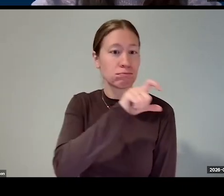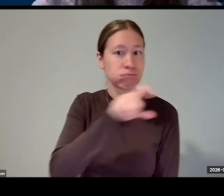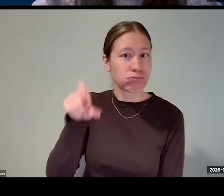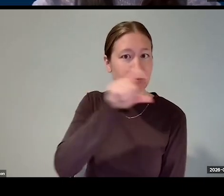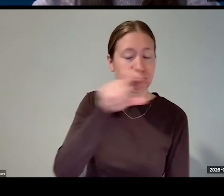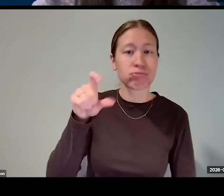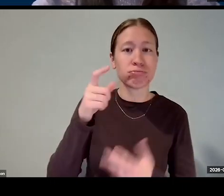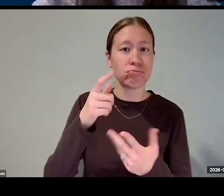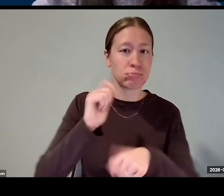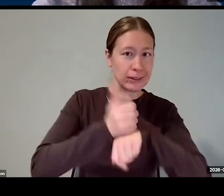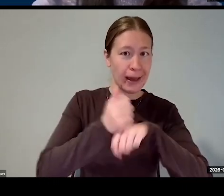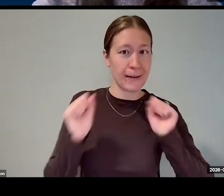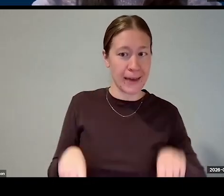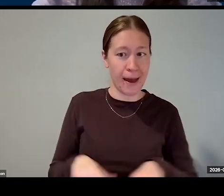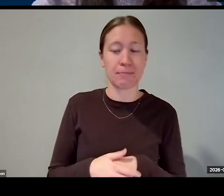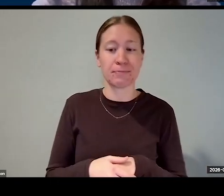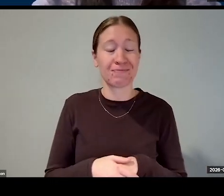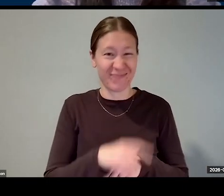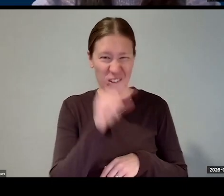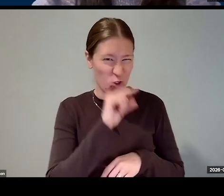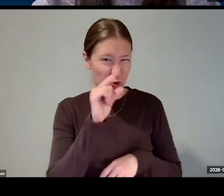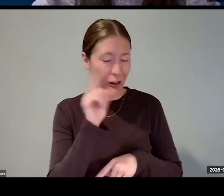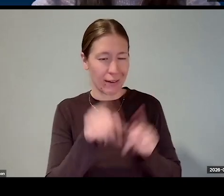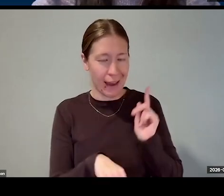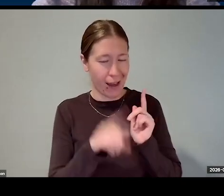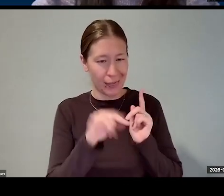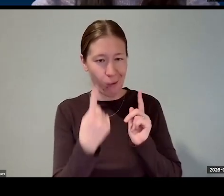with the built-in Google functionality. So that's another good thing to be aware of there.